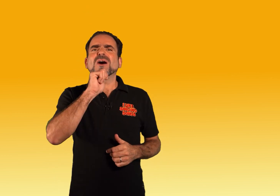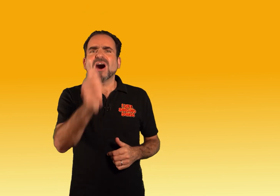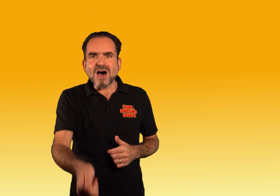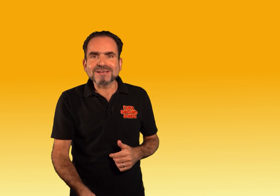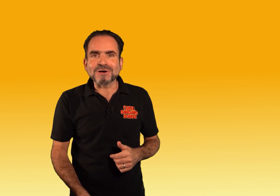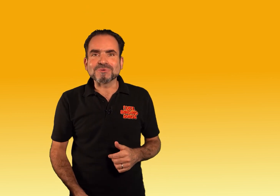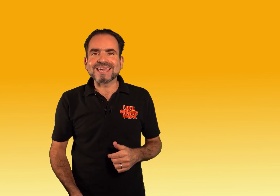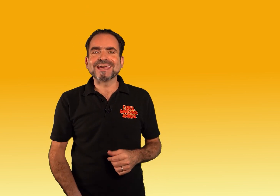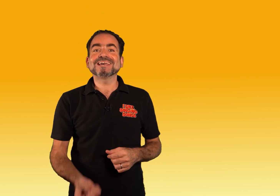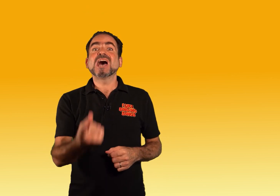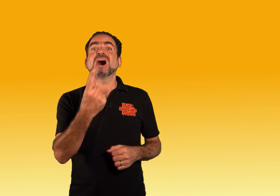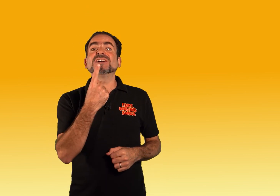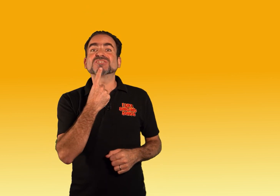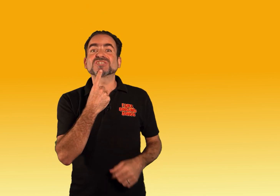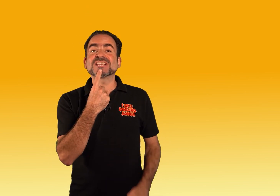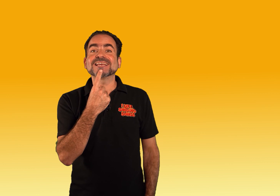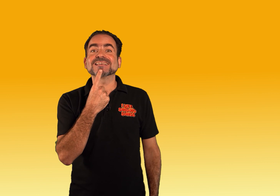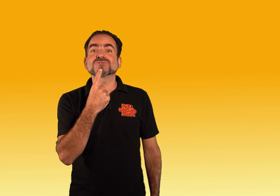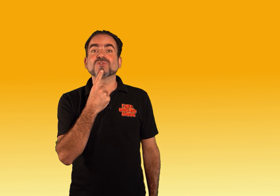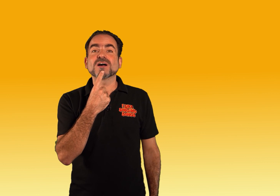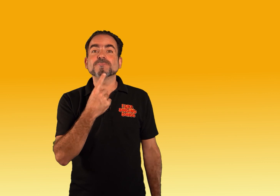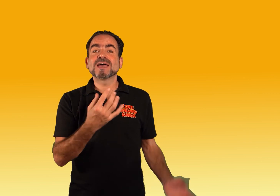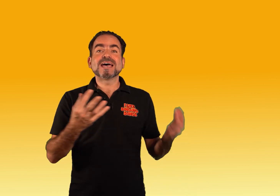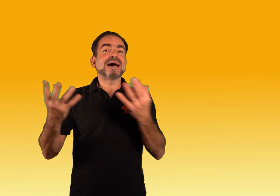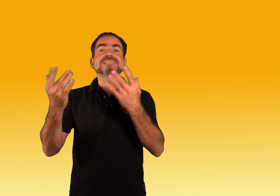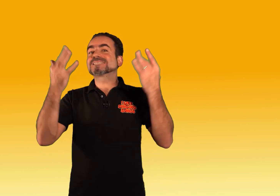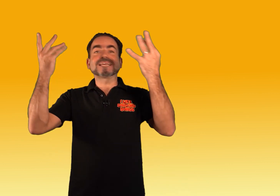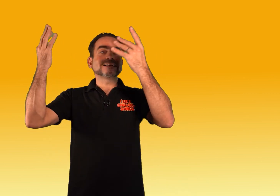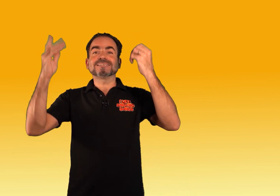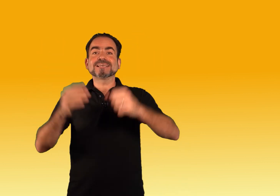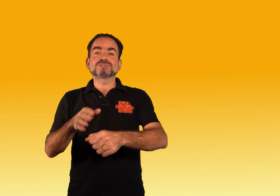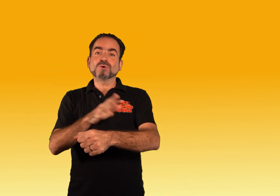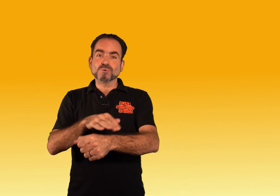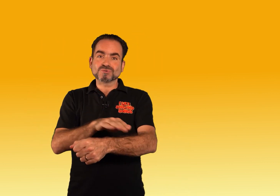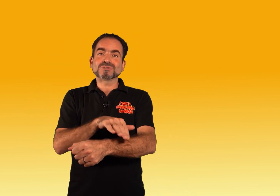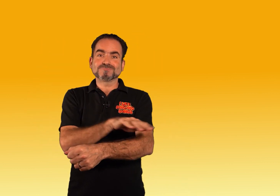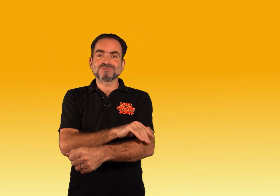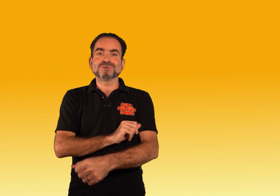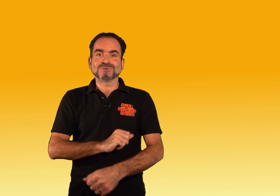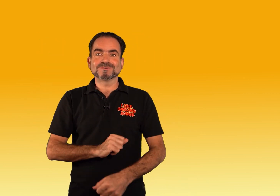But I don't care .... I just say this rhyme... And sing this awesome song